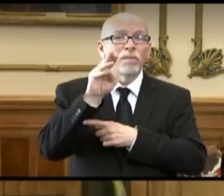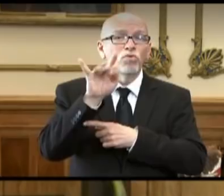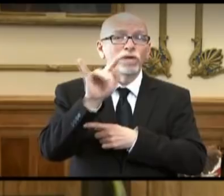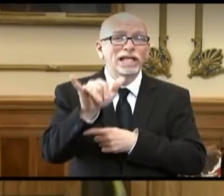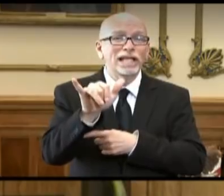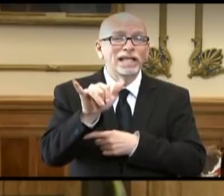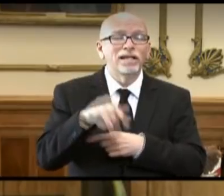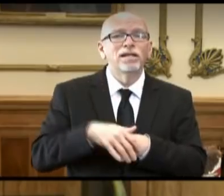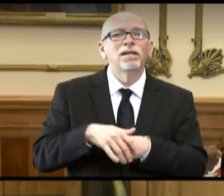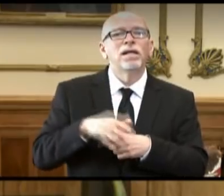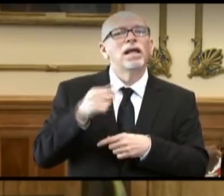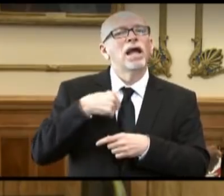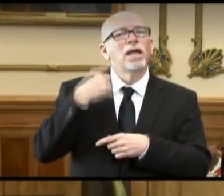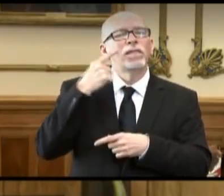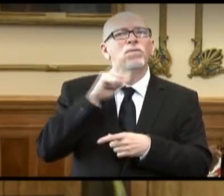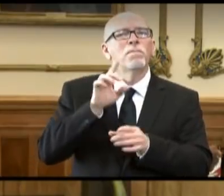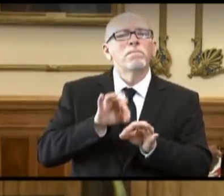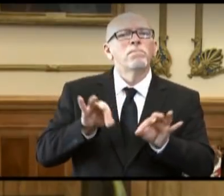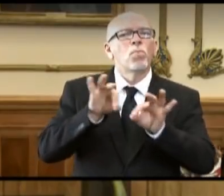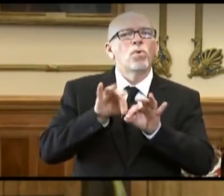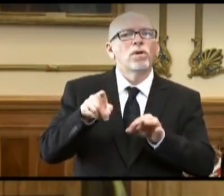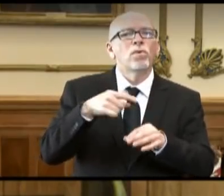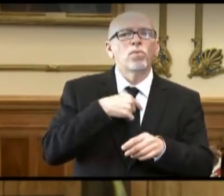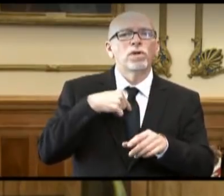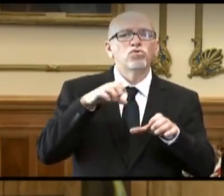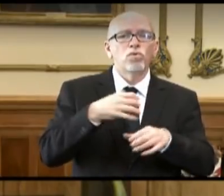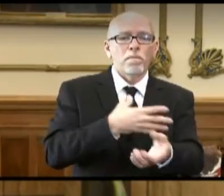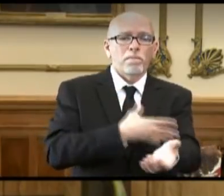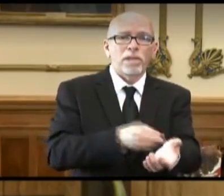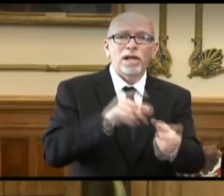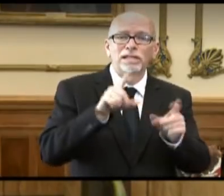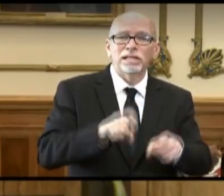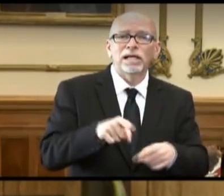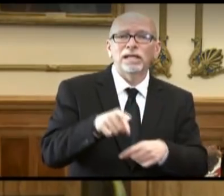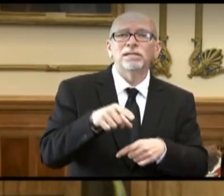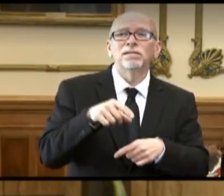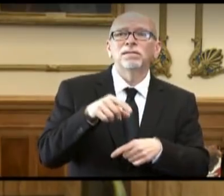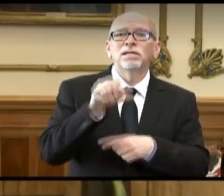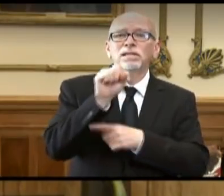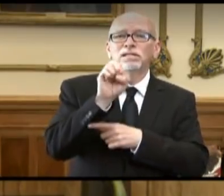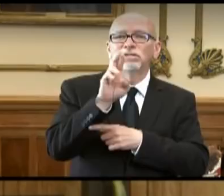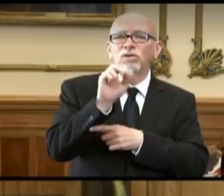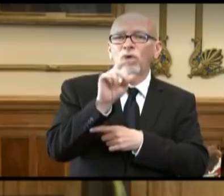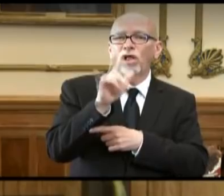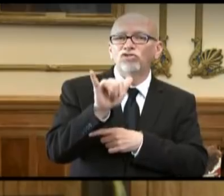I KNOW A LOT OF PEOPLE ARE THINKING ABOUT IMMUNOGLOB U LYNN